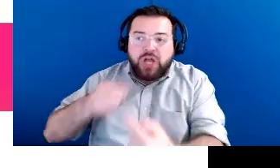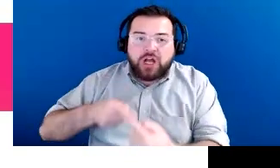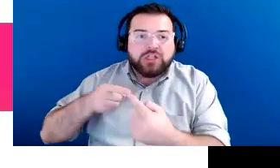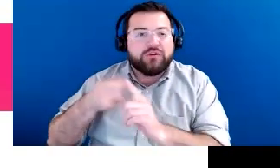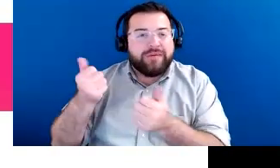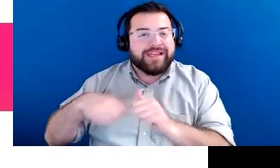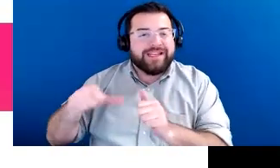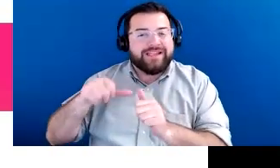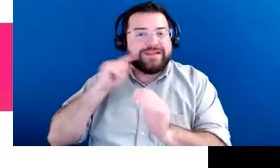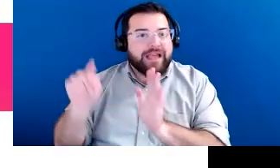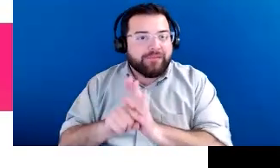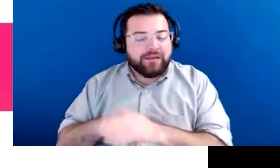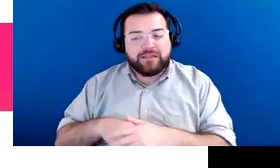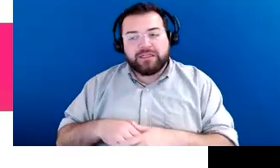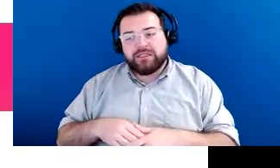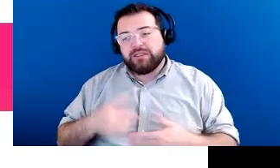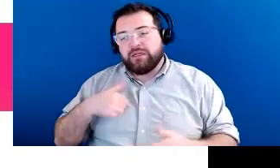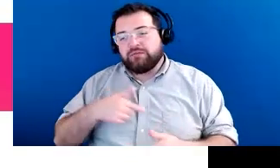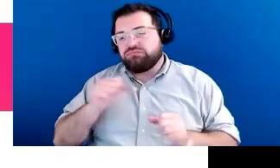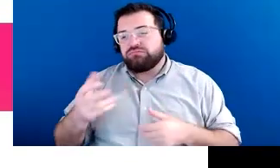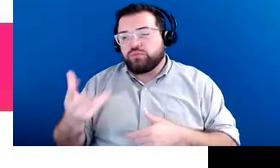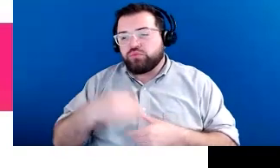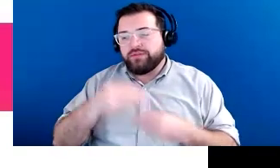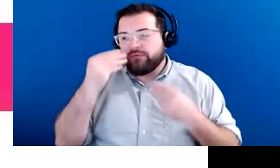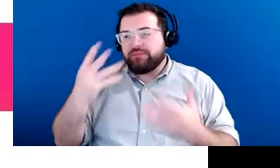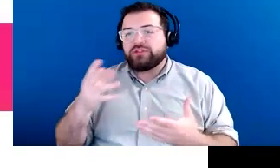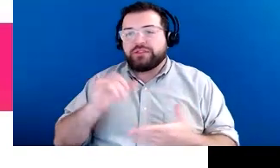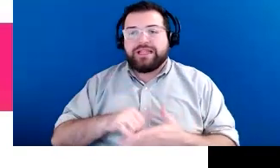We could include, information that connects or extends